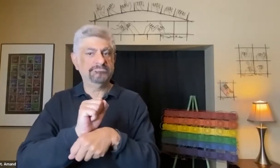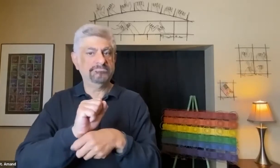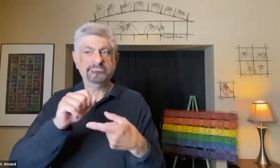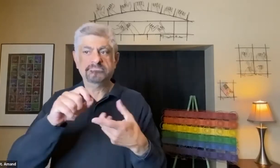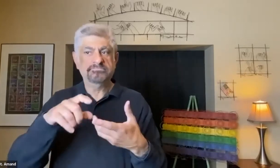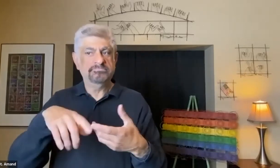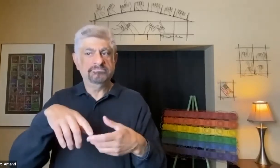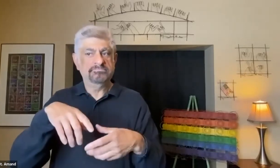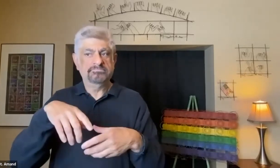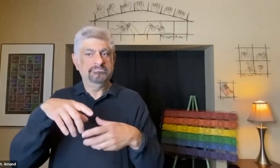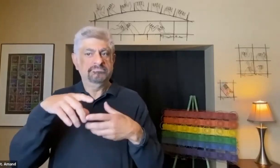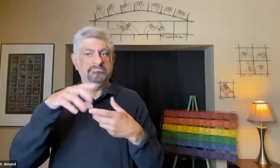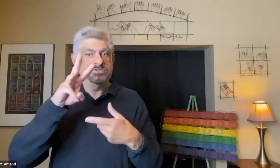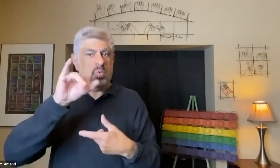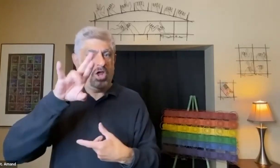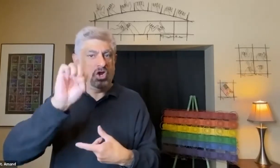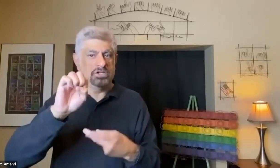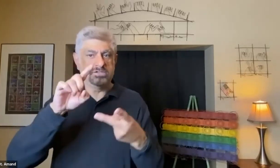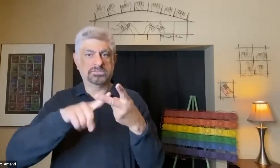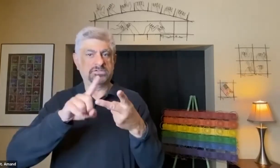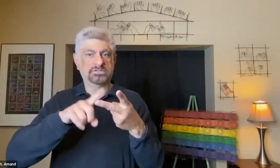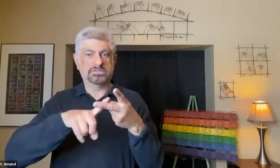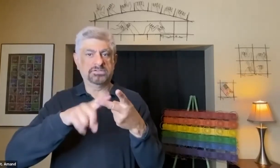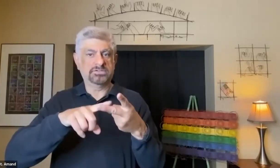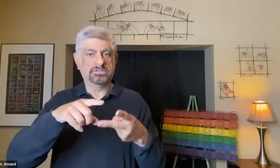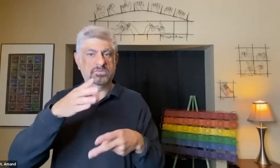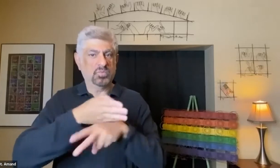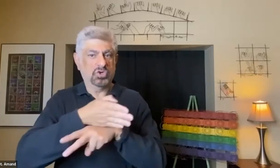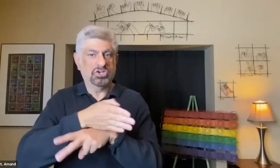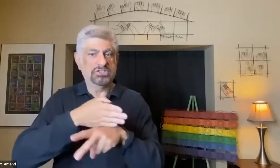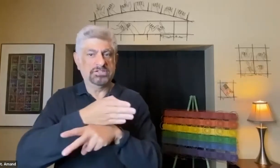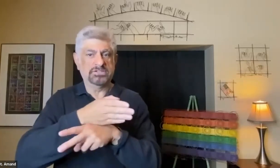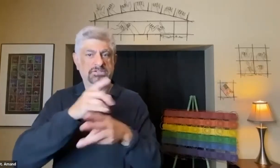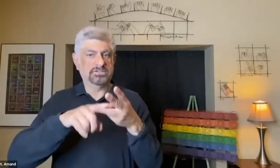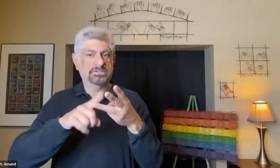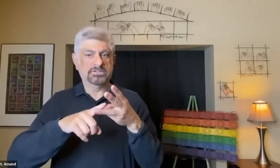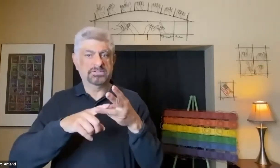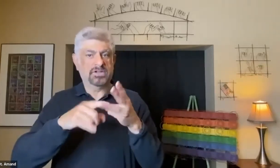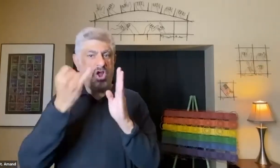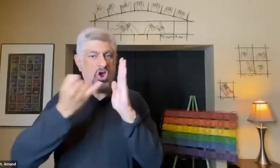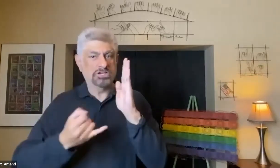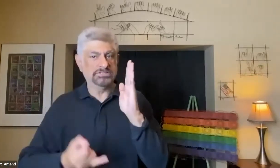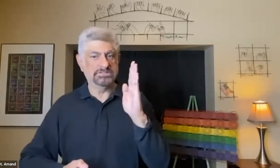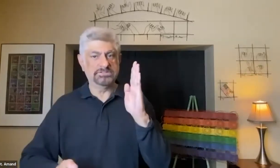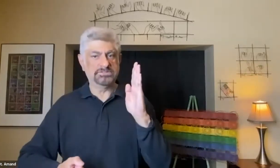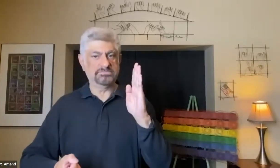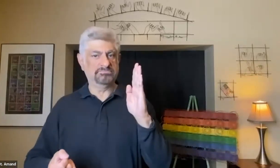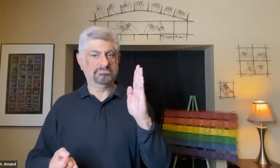and that's what I can say again and again, is that he's a hard worker. You know, he worked with wires and wood